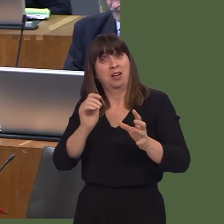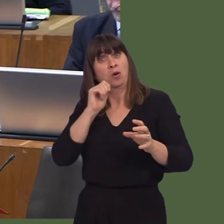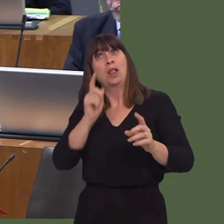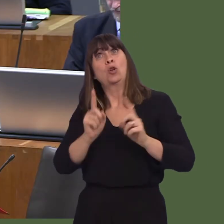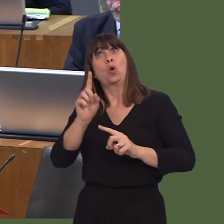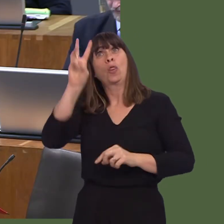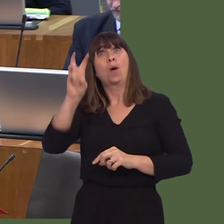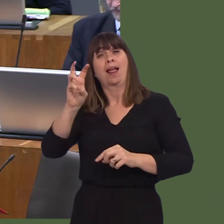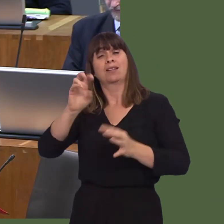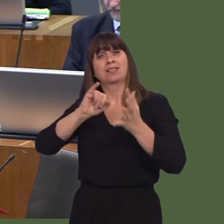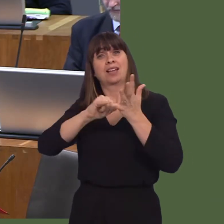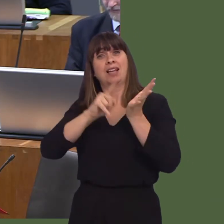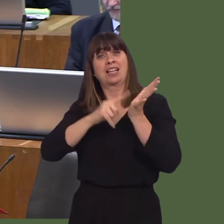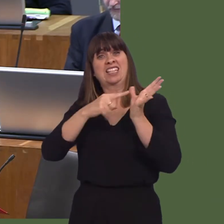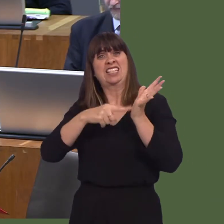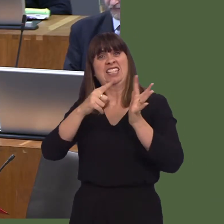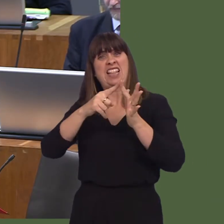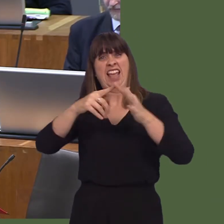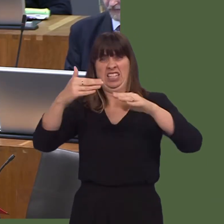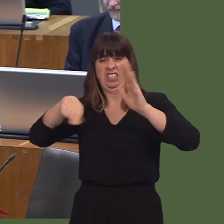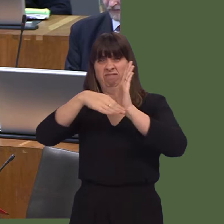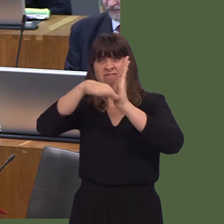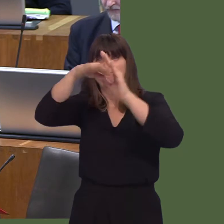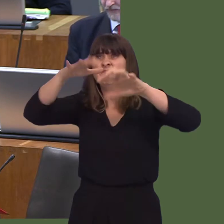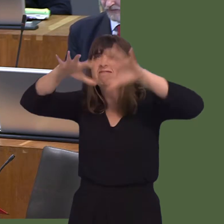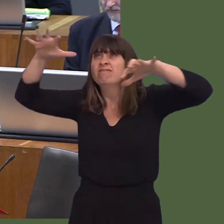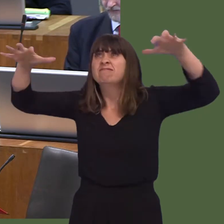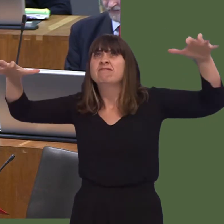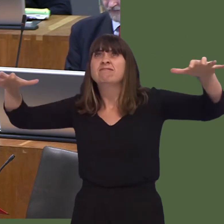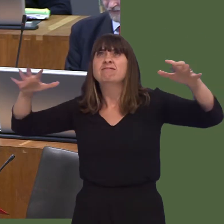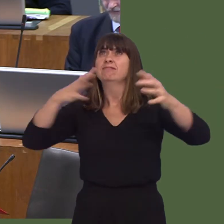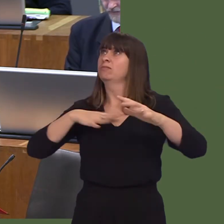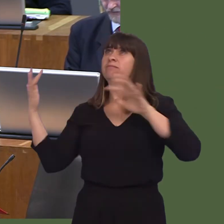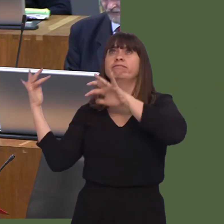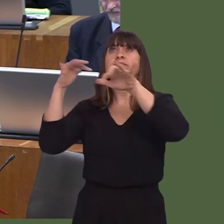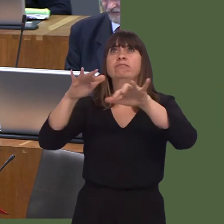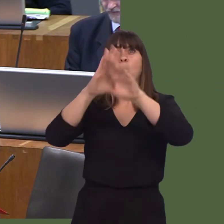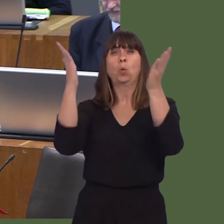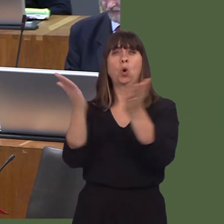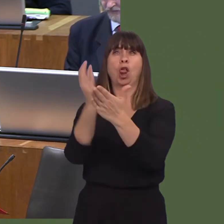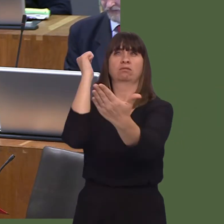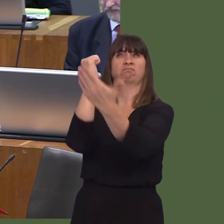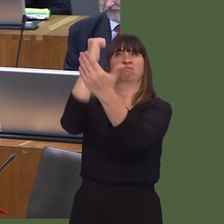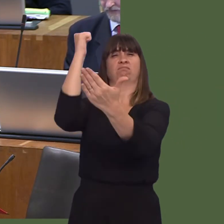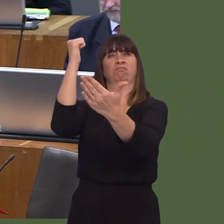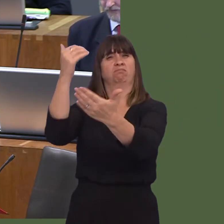put forward as the next UK nomination for inscription as a world heritage site. Wales has a unique and varied industrial heritage that is rightly celebrated.